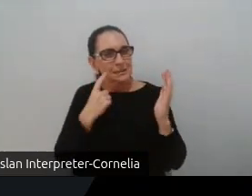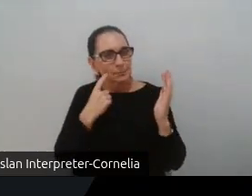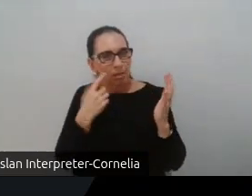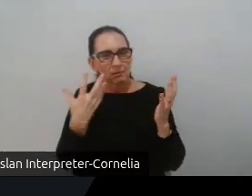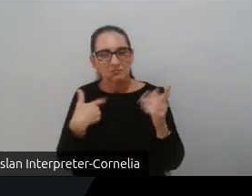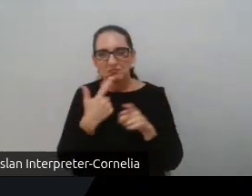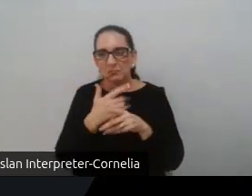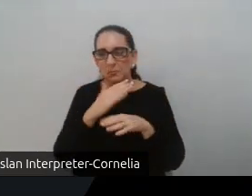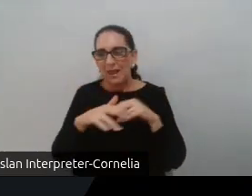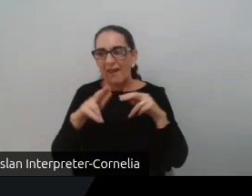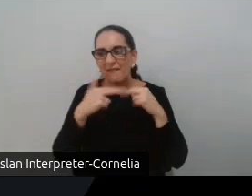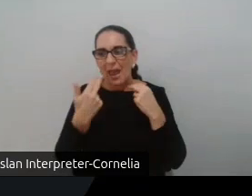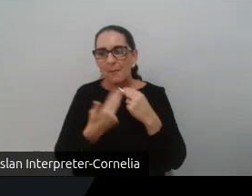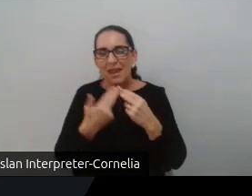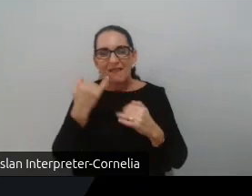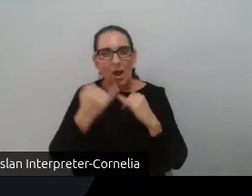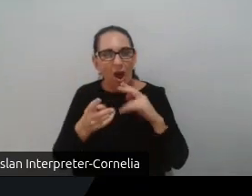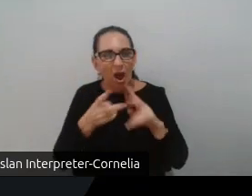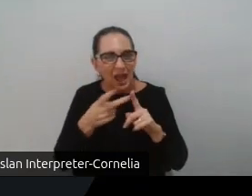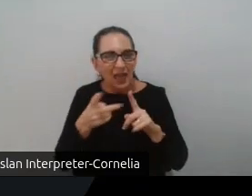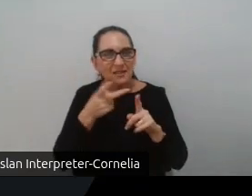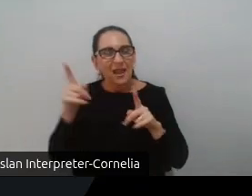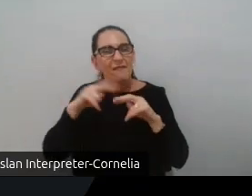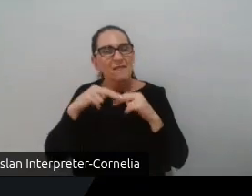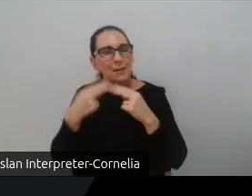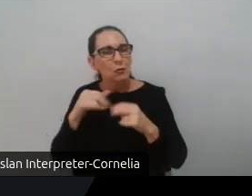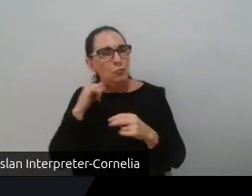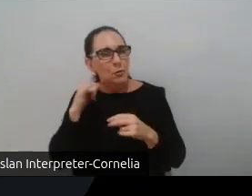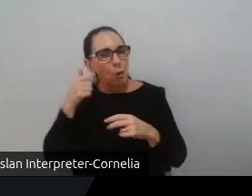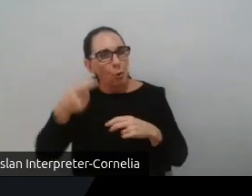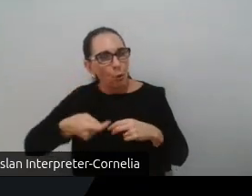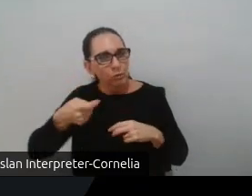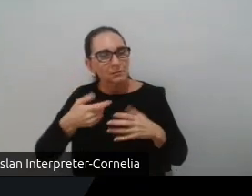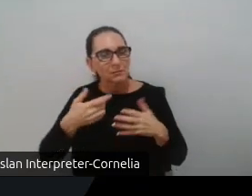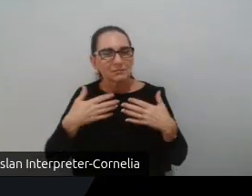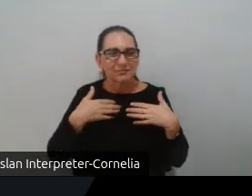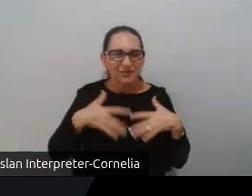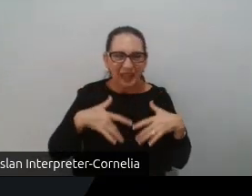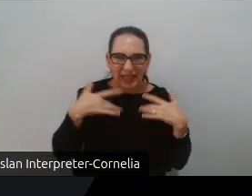bail and criminal court as well as health and feelings that we know come up often when people